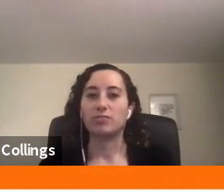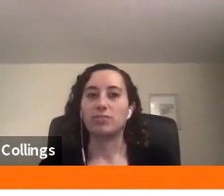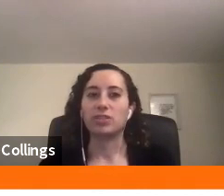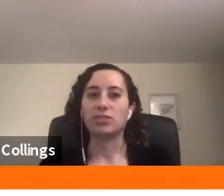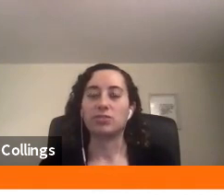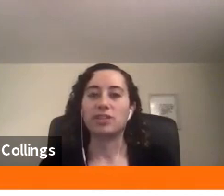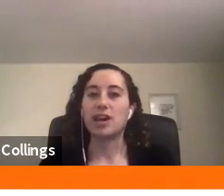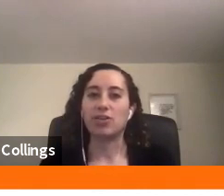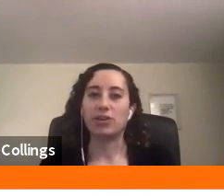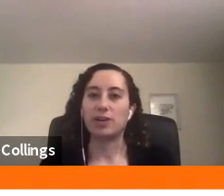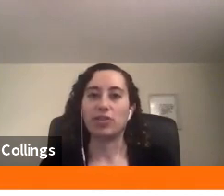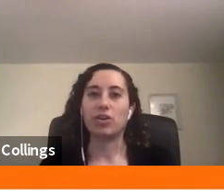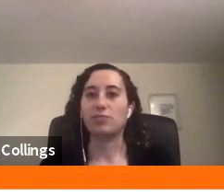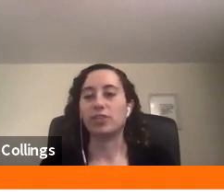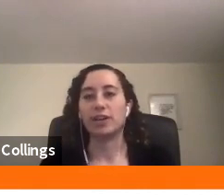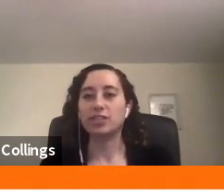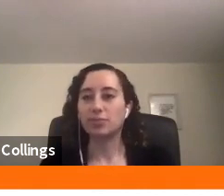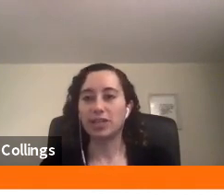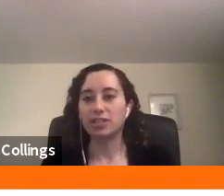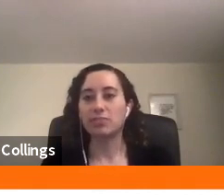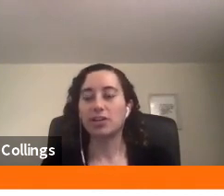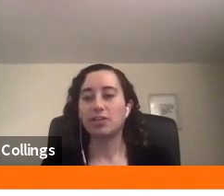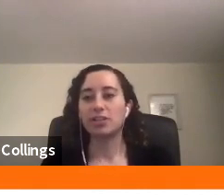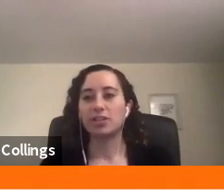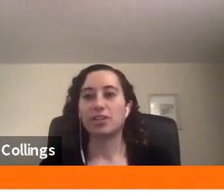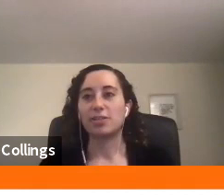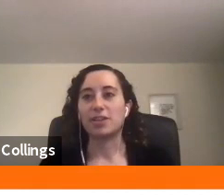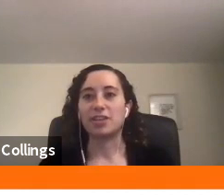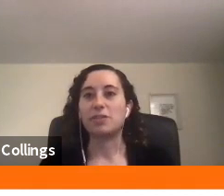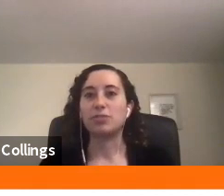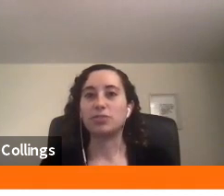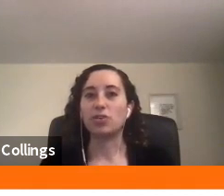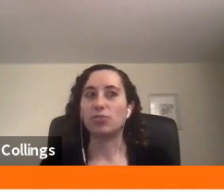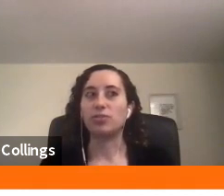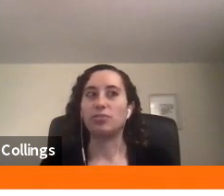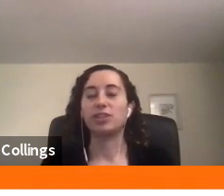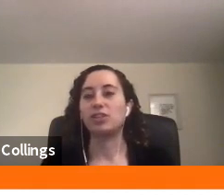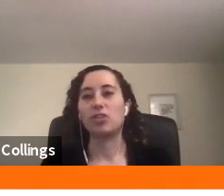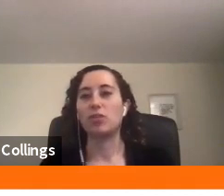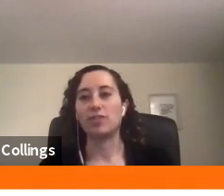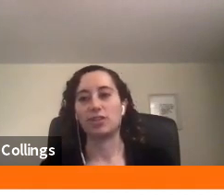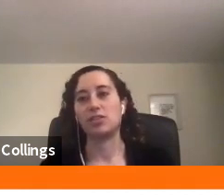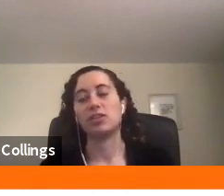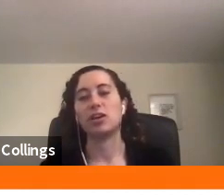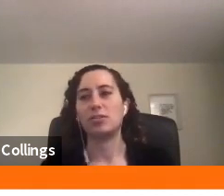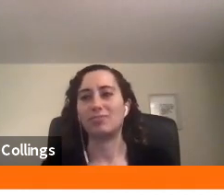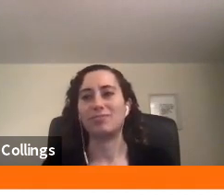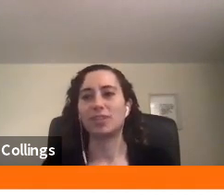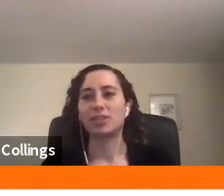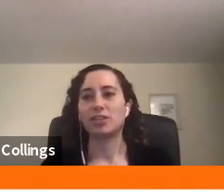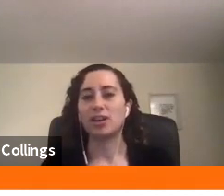anyone can do regardless of your specific role. So speak out about the harmful effects of weight stigma.